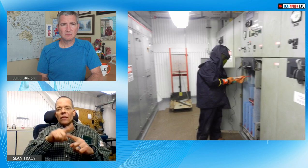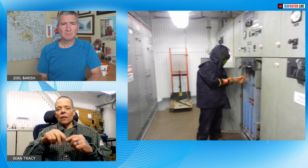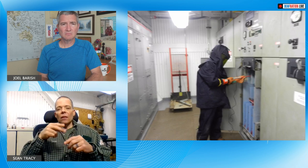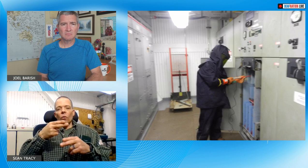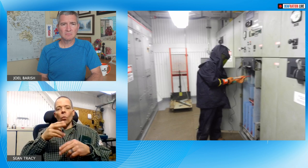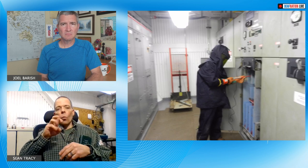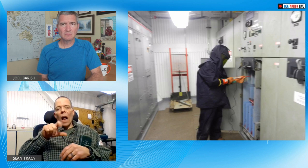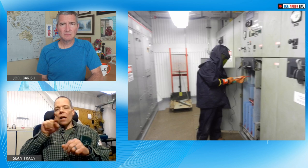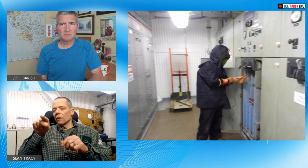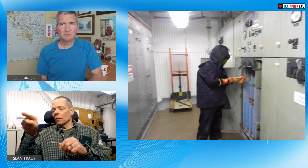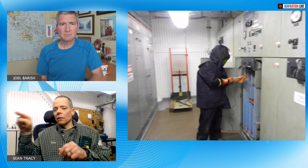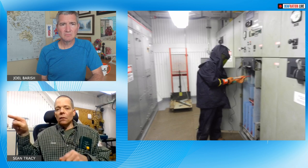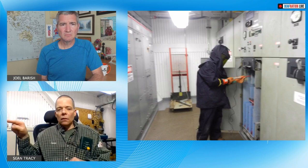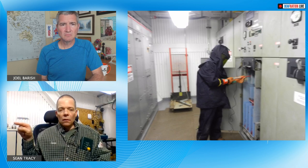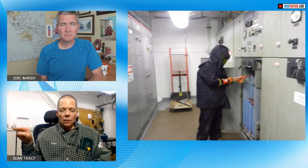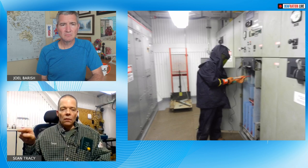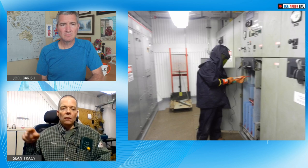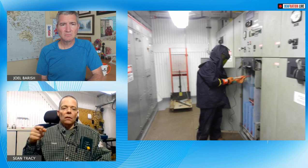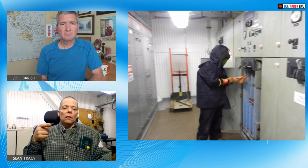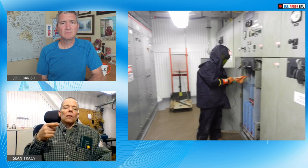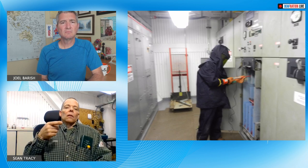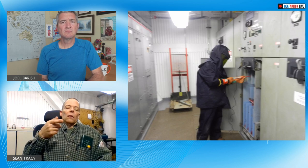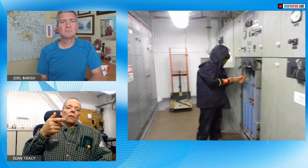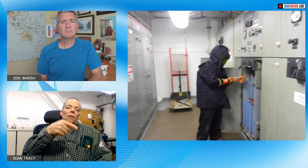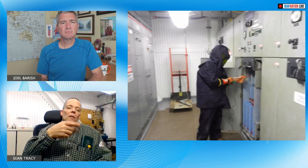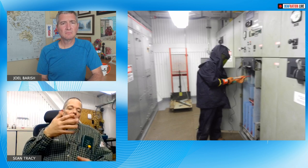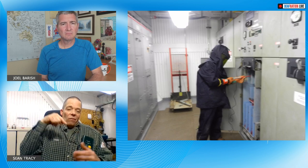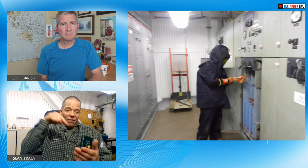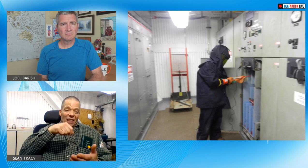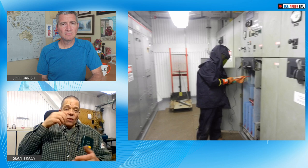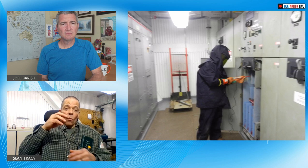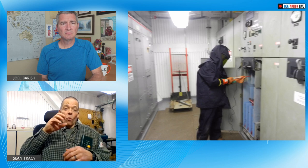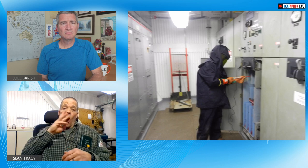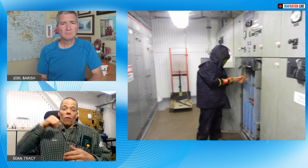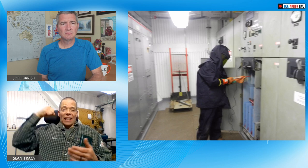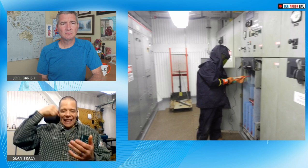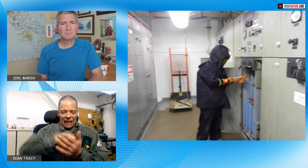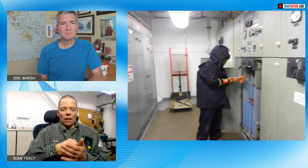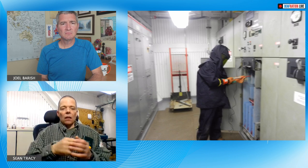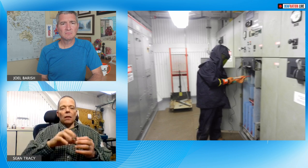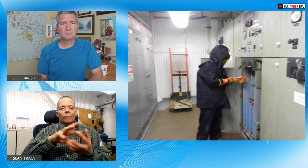We have different wells that we work with and when the water from the pump hits the rock,